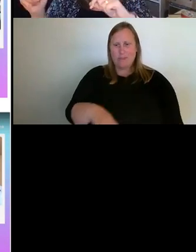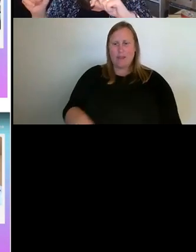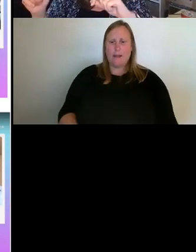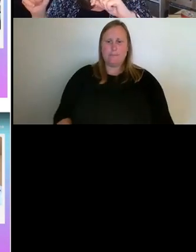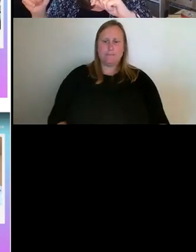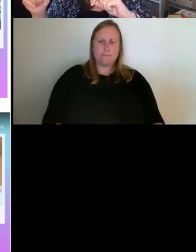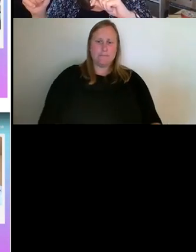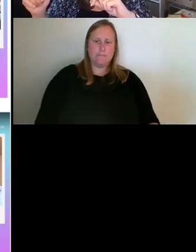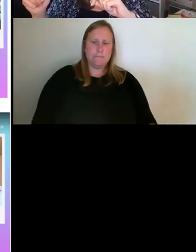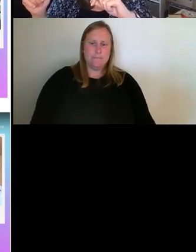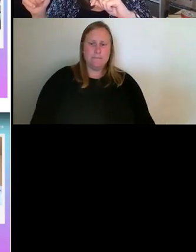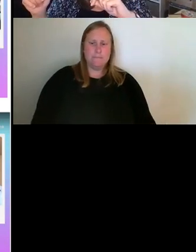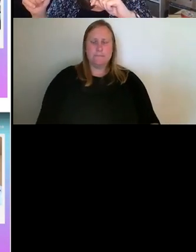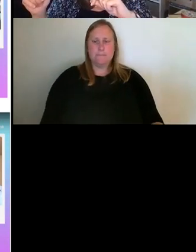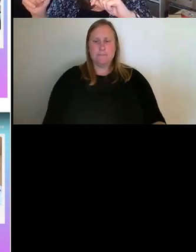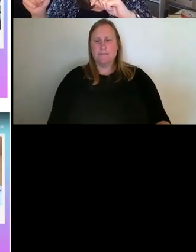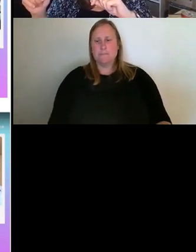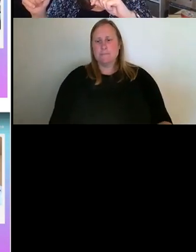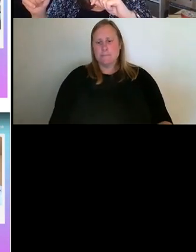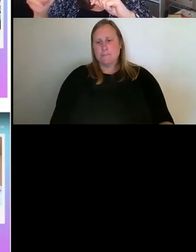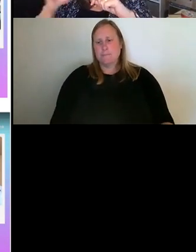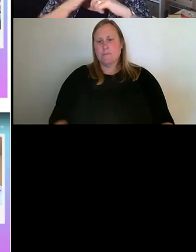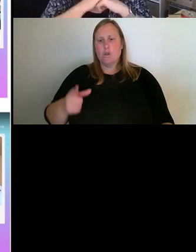getting into.